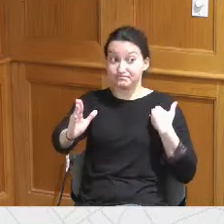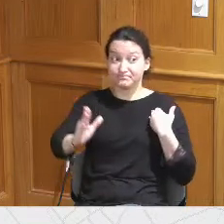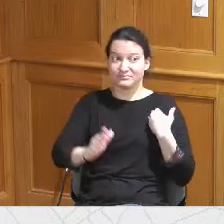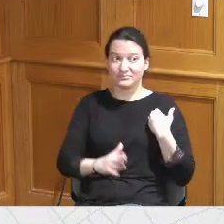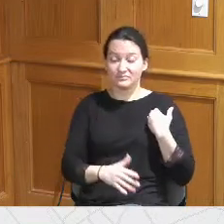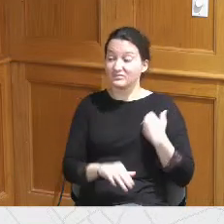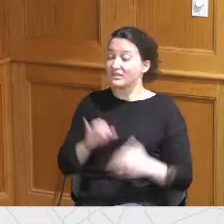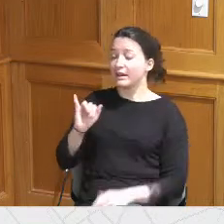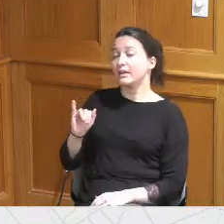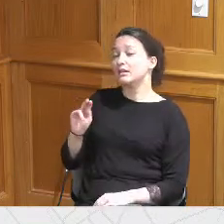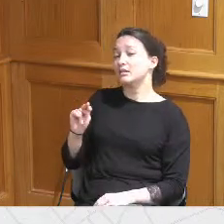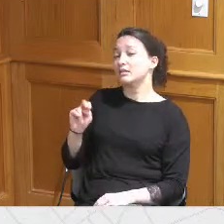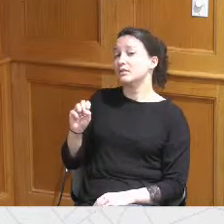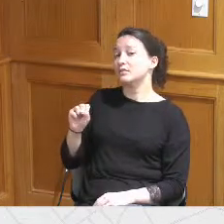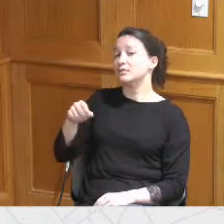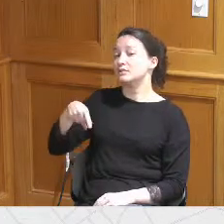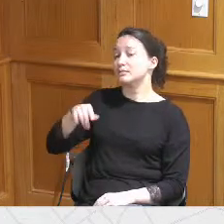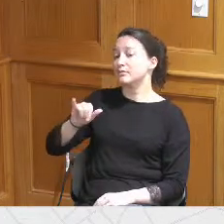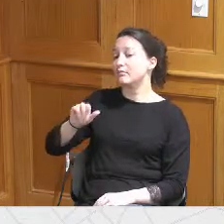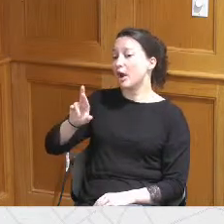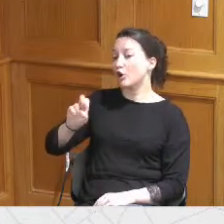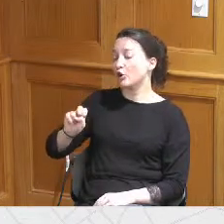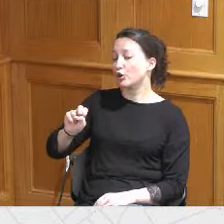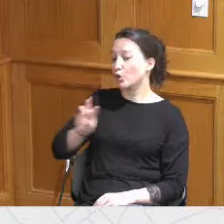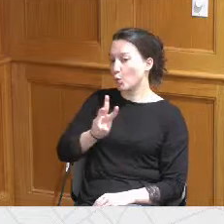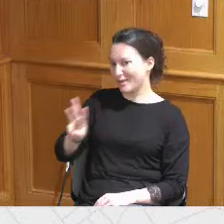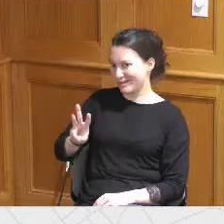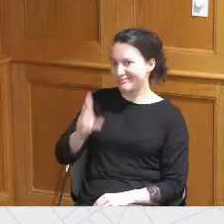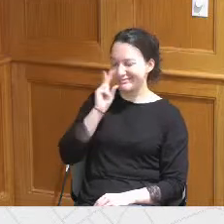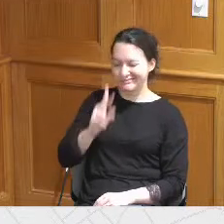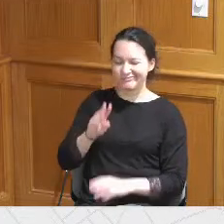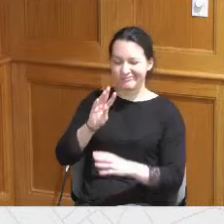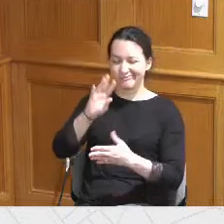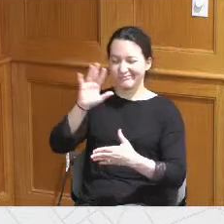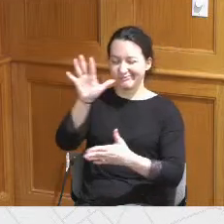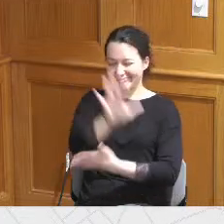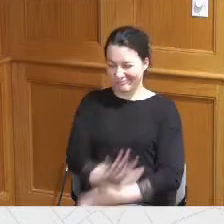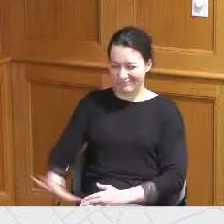the Inspire website go to the map and you can see where we're doing it all over Hamilton County as